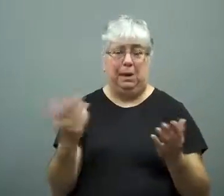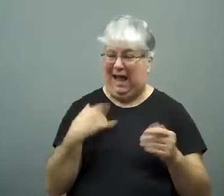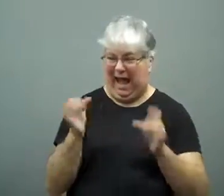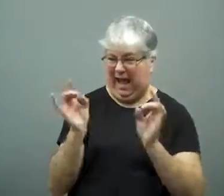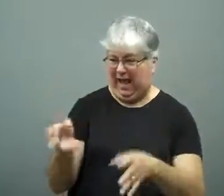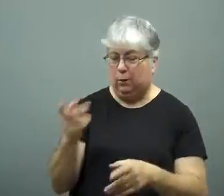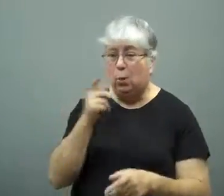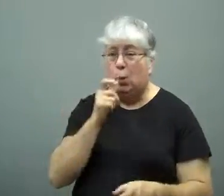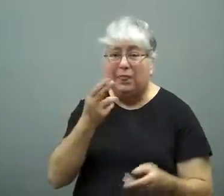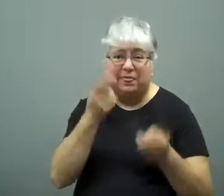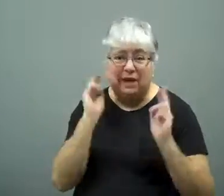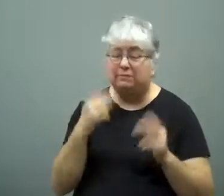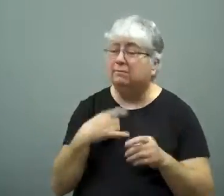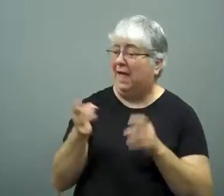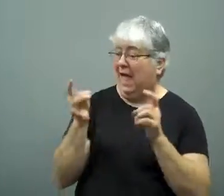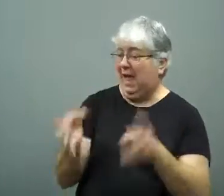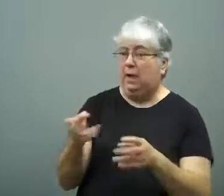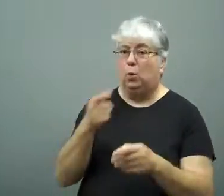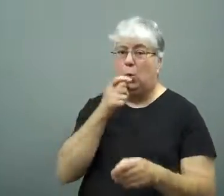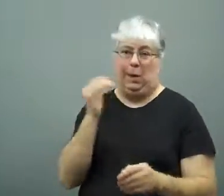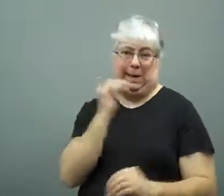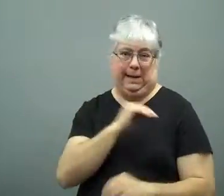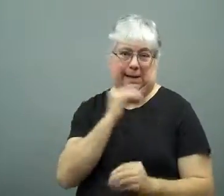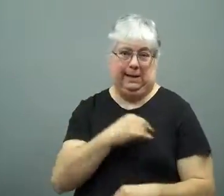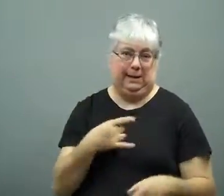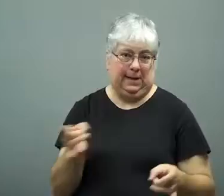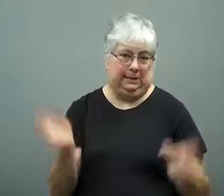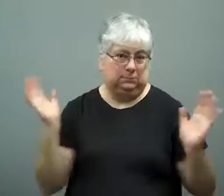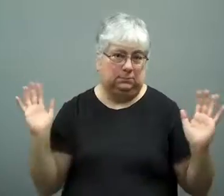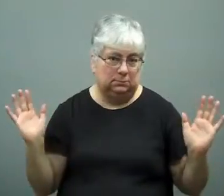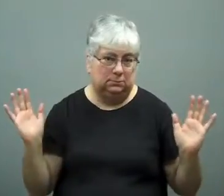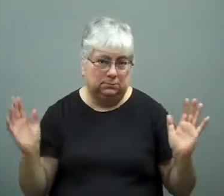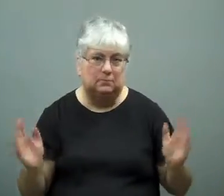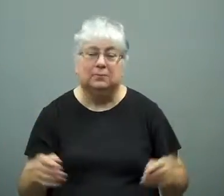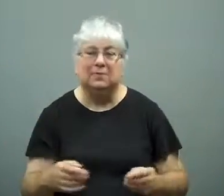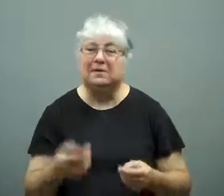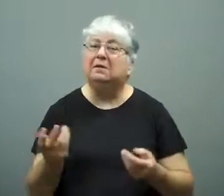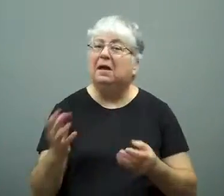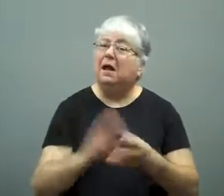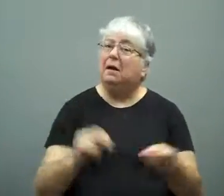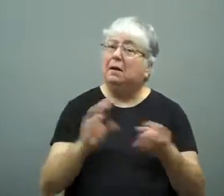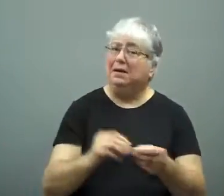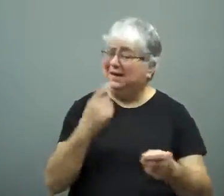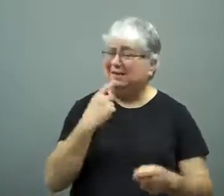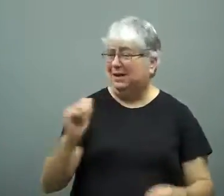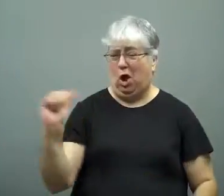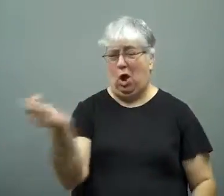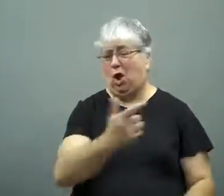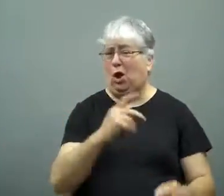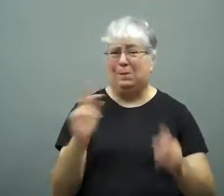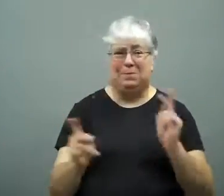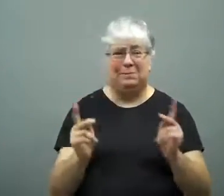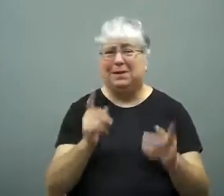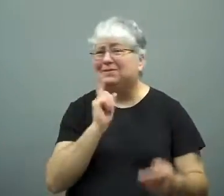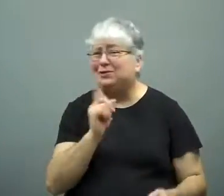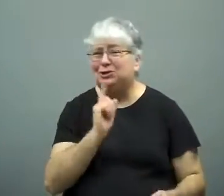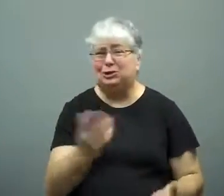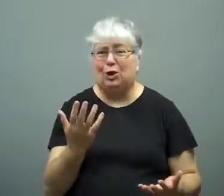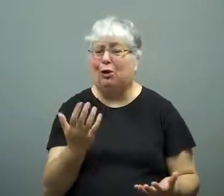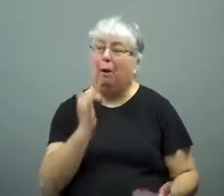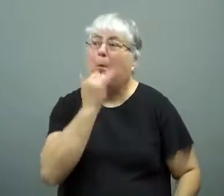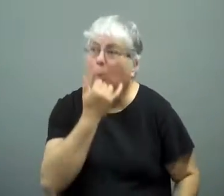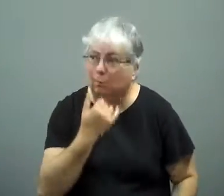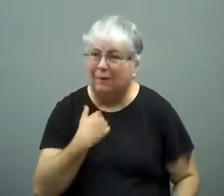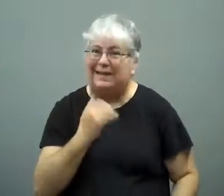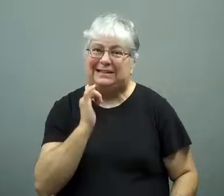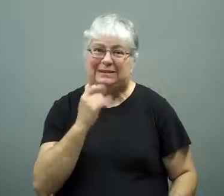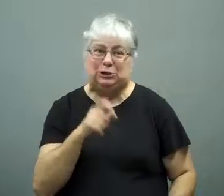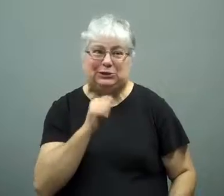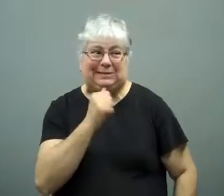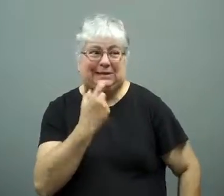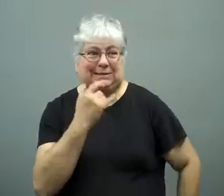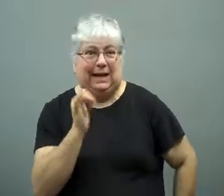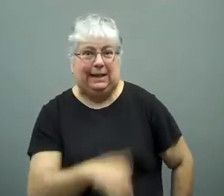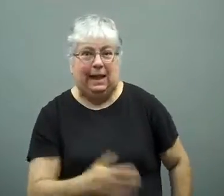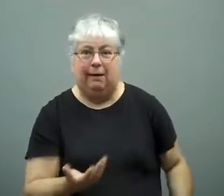she hated thieves and liars.